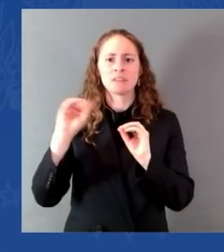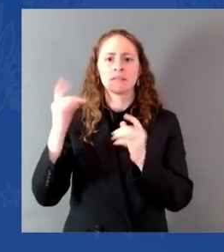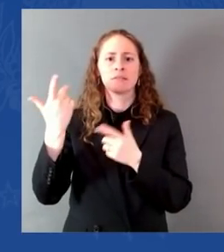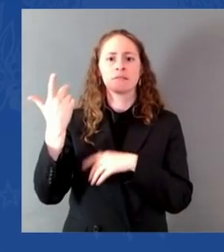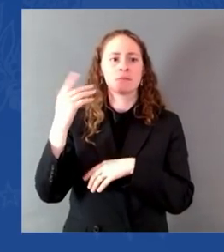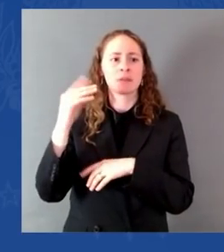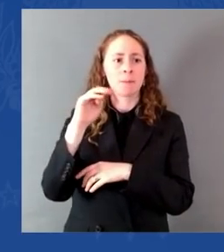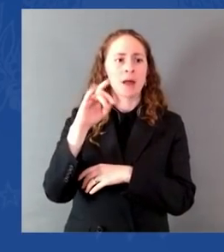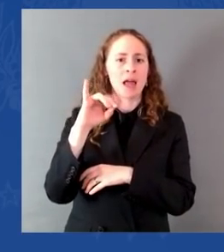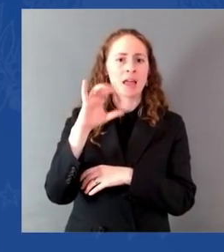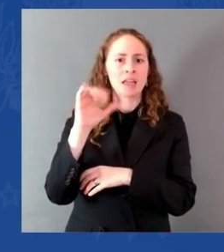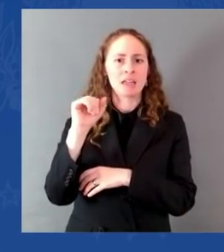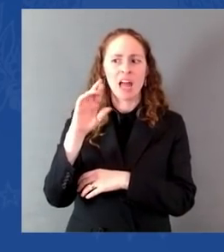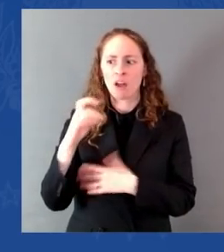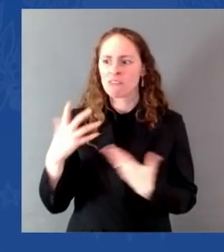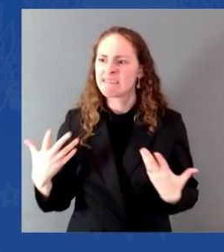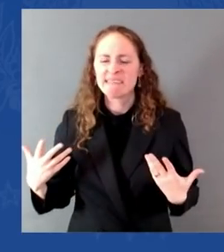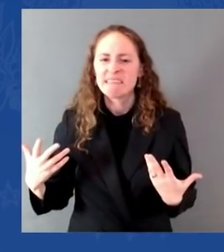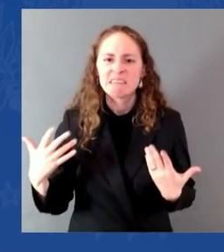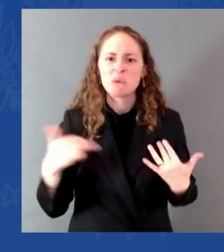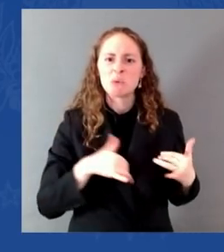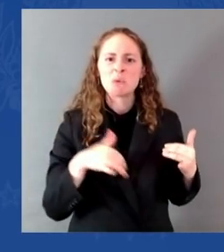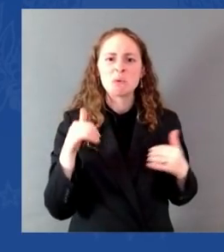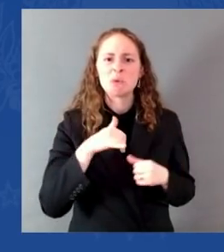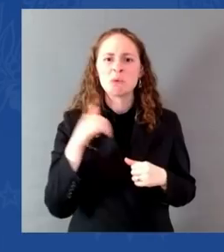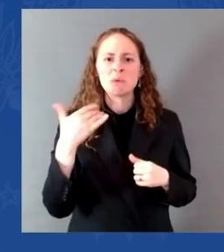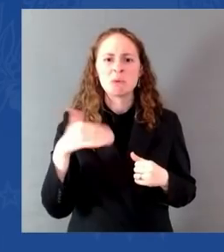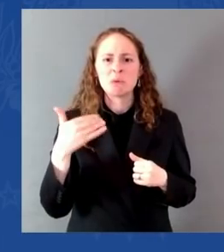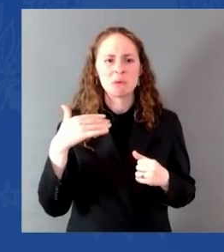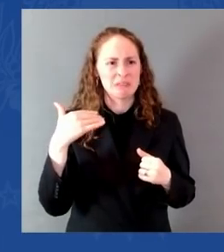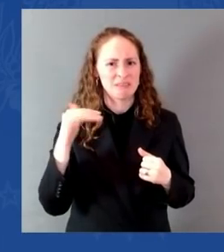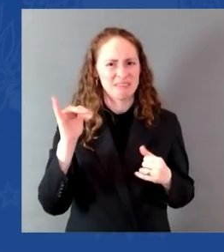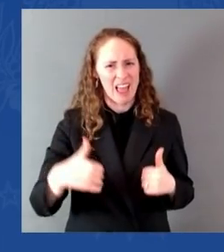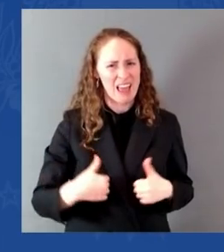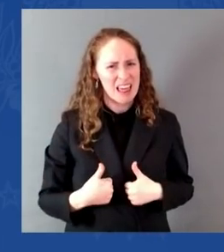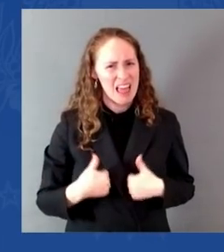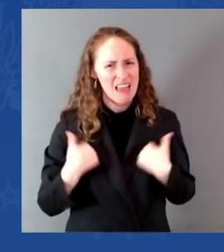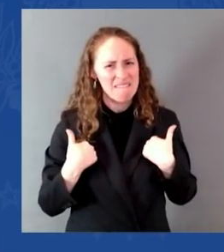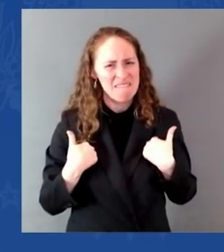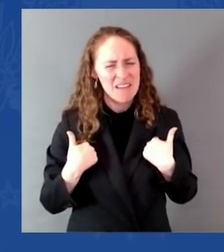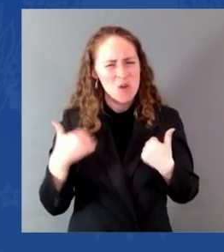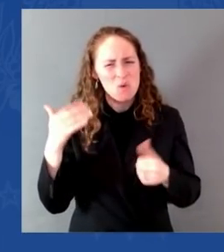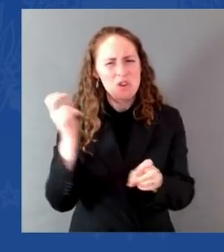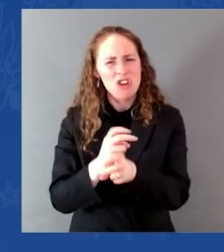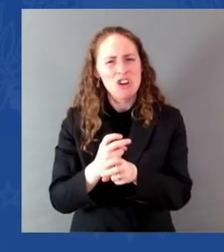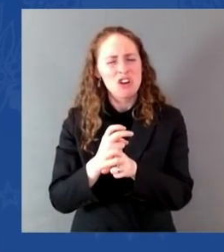and middle-class people have to pay to get by, to get ahead, and to get, as my dad said, that "little bit of breathing room."